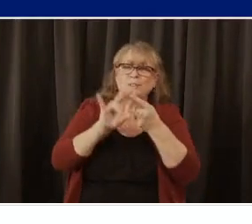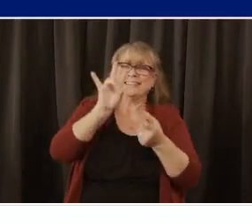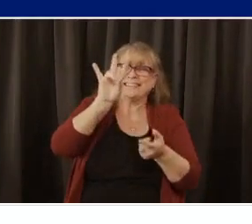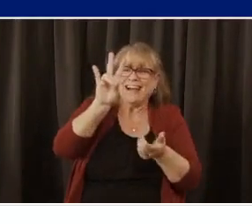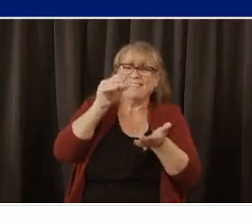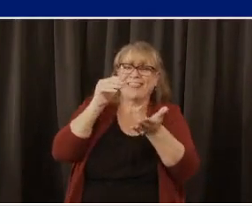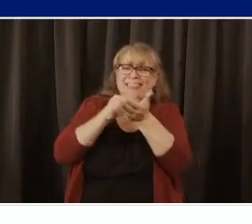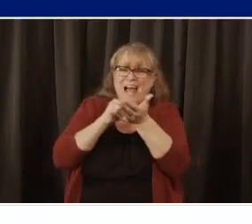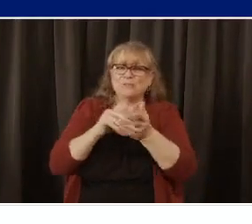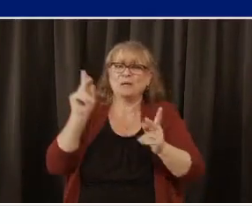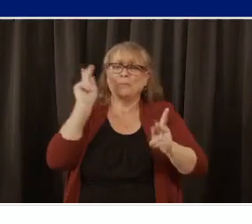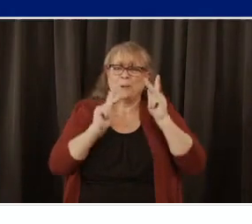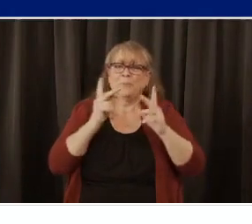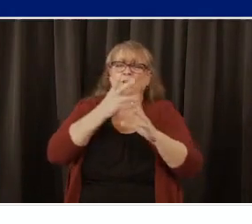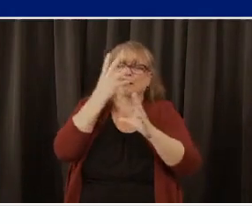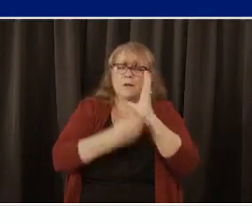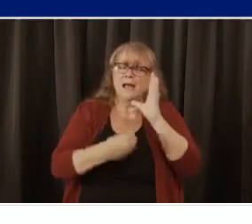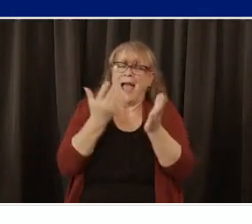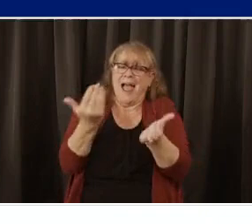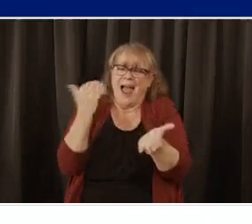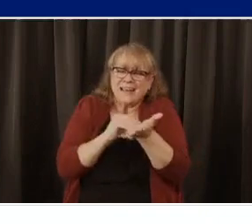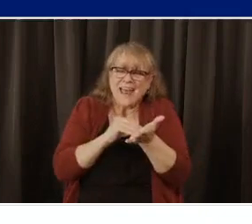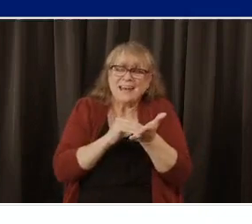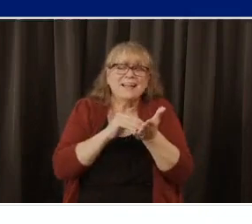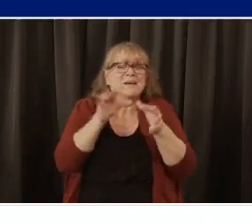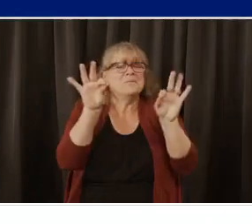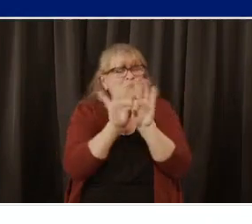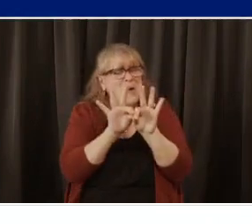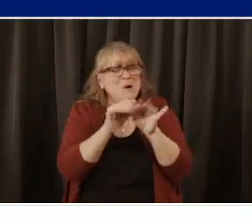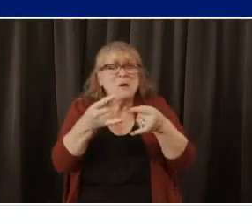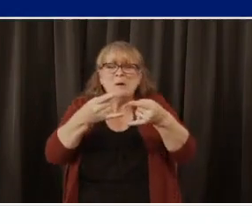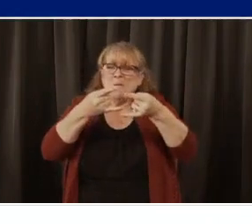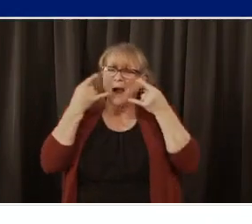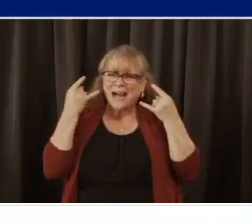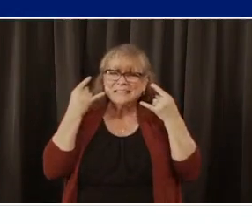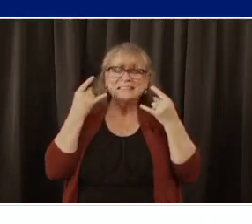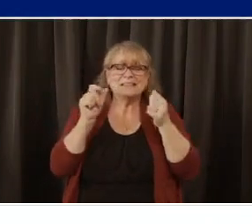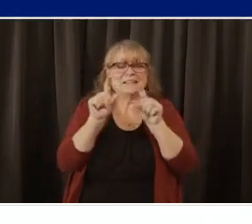avoid socializing it would be far higher two to three times that amount. It has been two to three